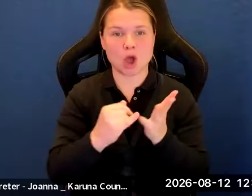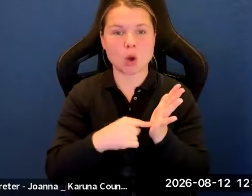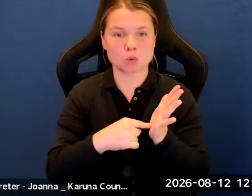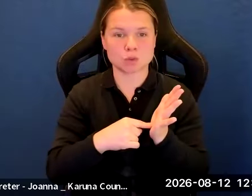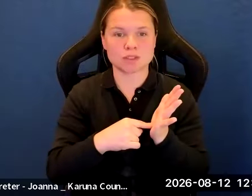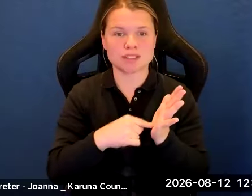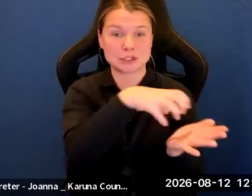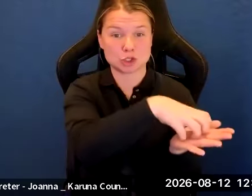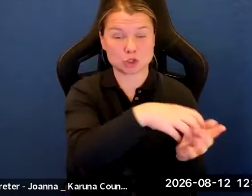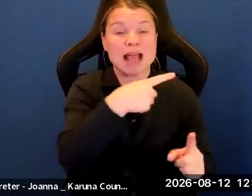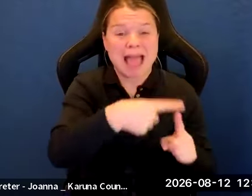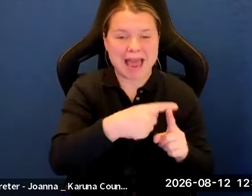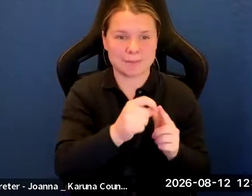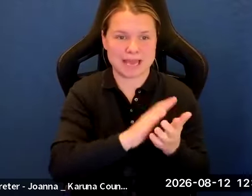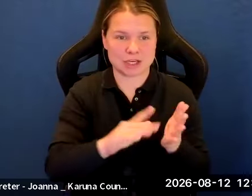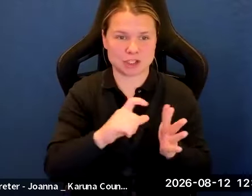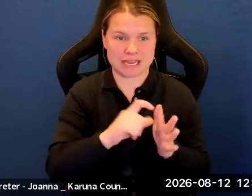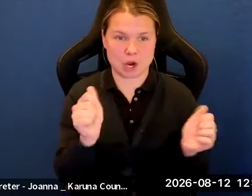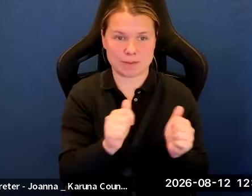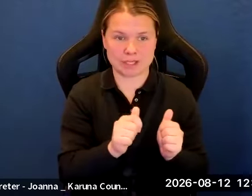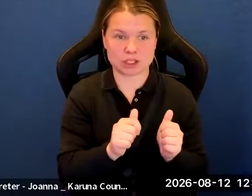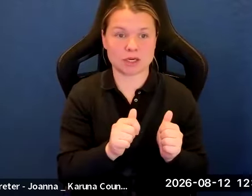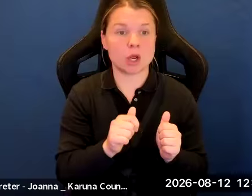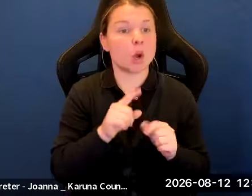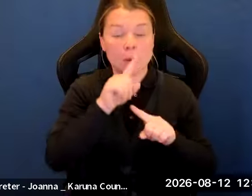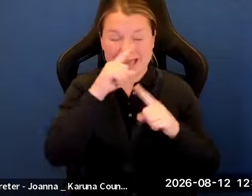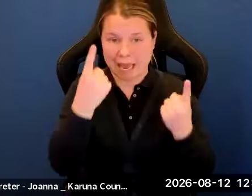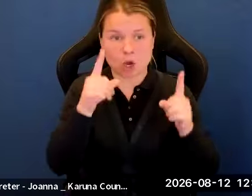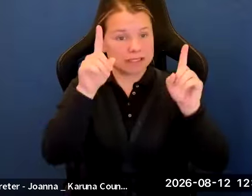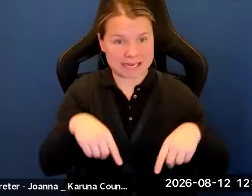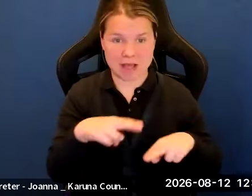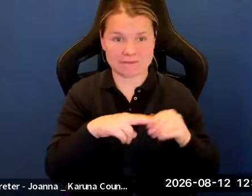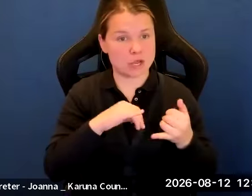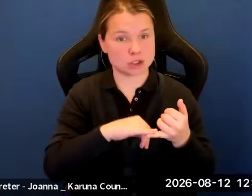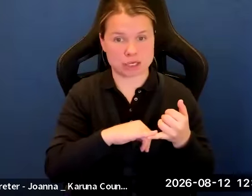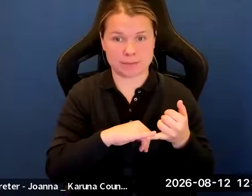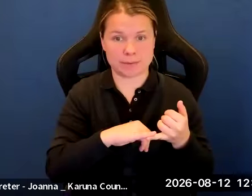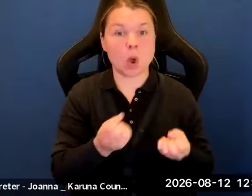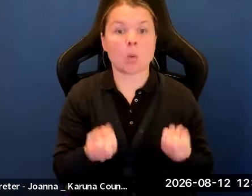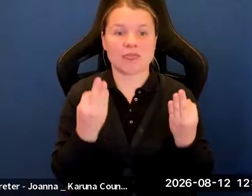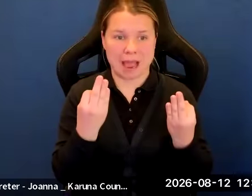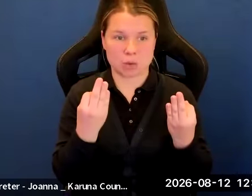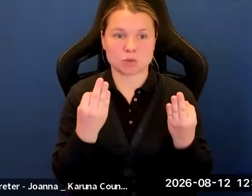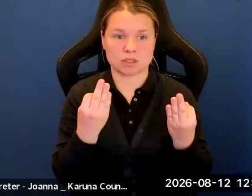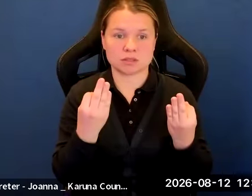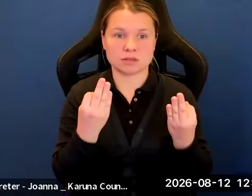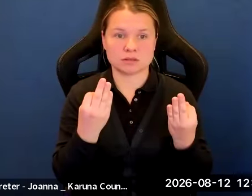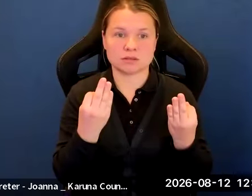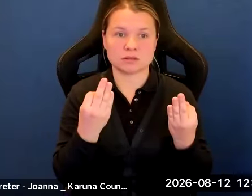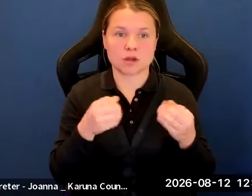in a little bit. Going to the next slide. Just on confirming the host institution and PhD completion. So no